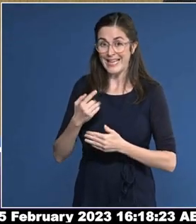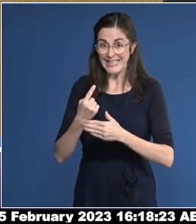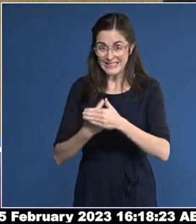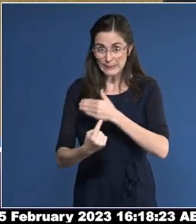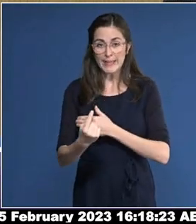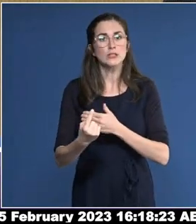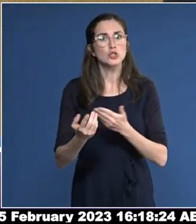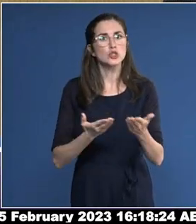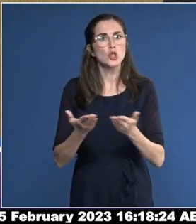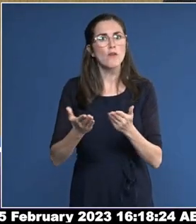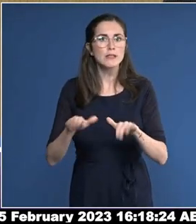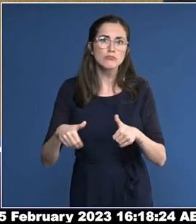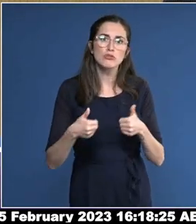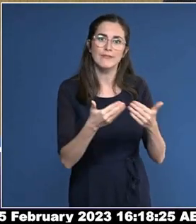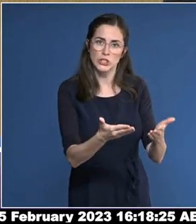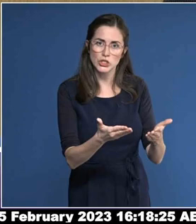participant level as opposed to a organisational level.